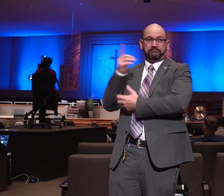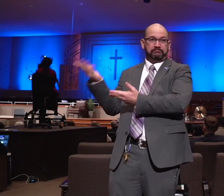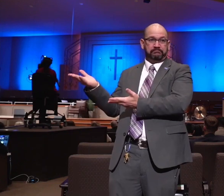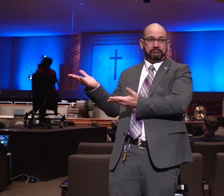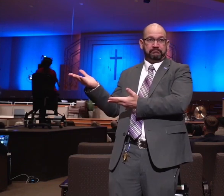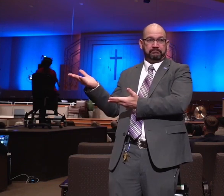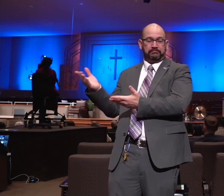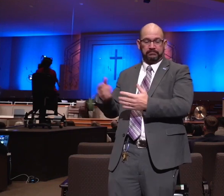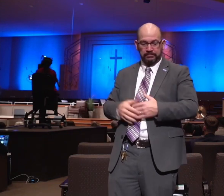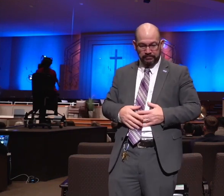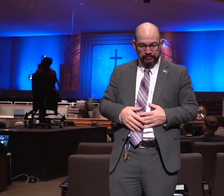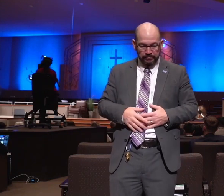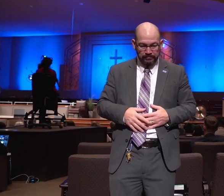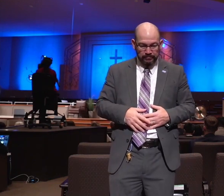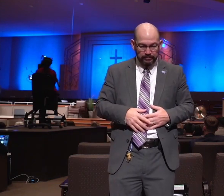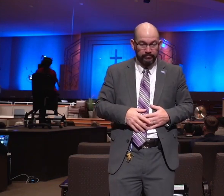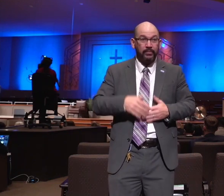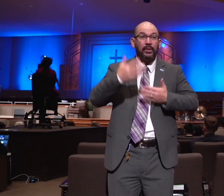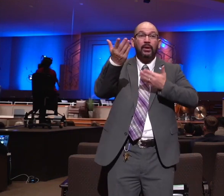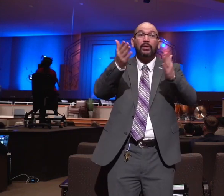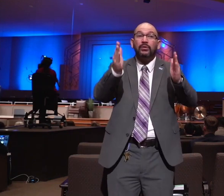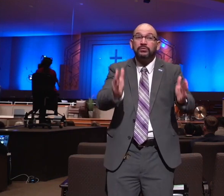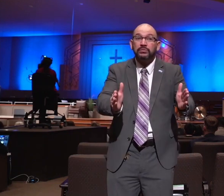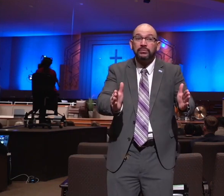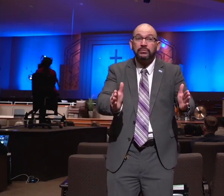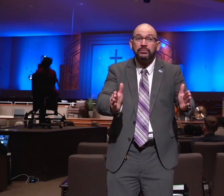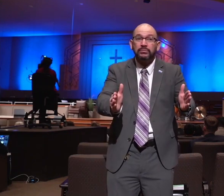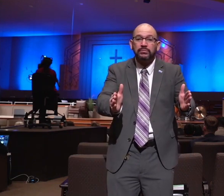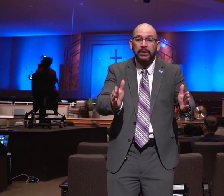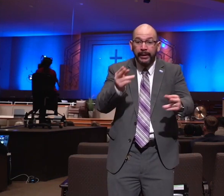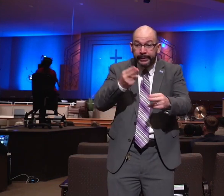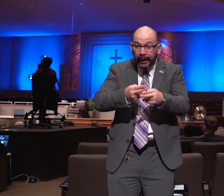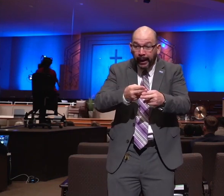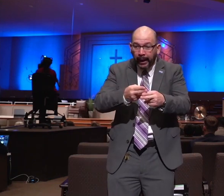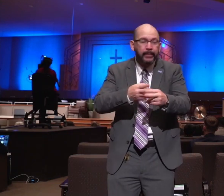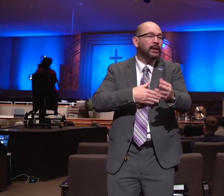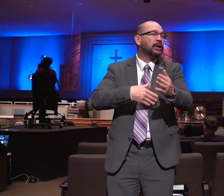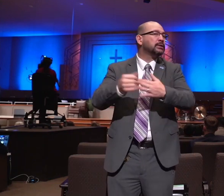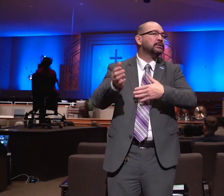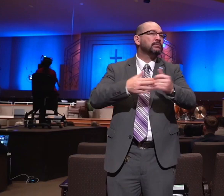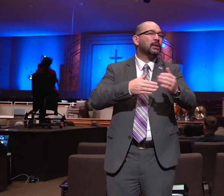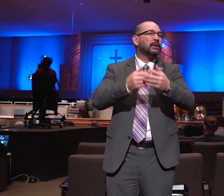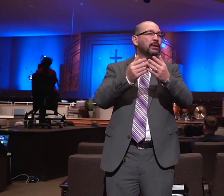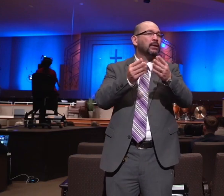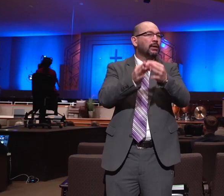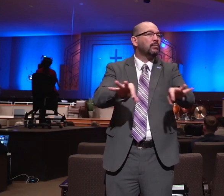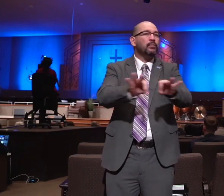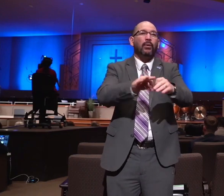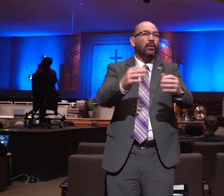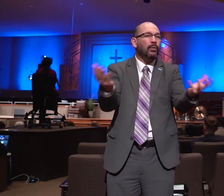see servants do not matter